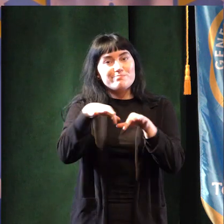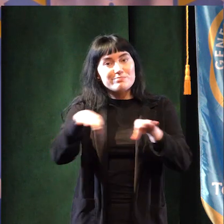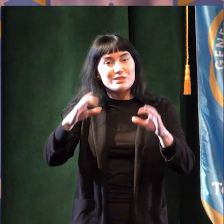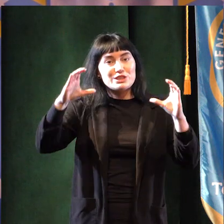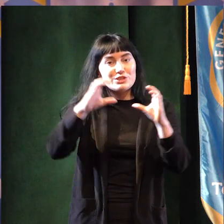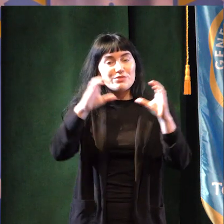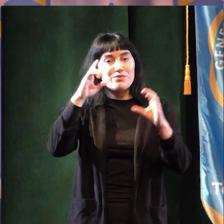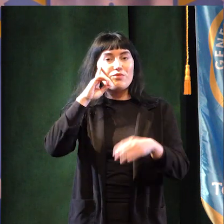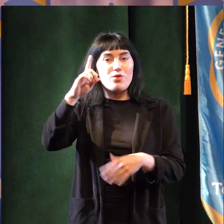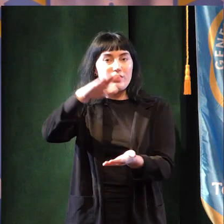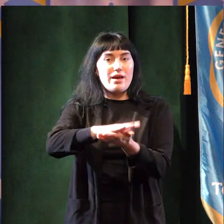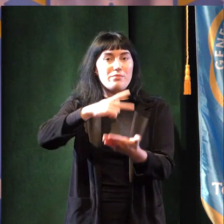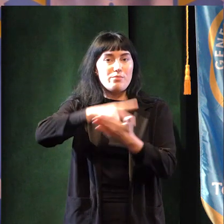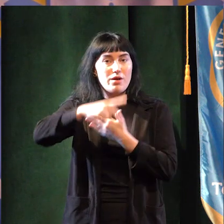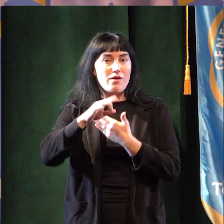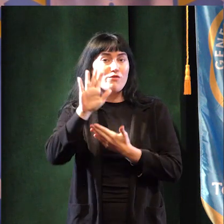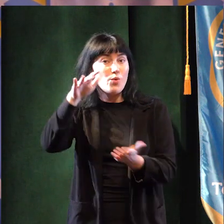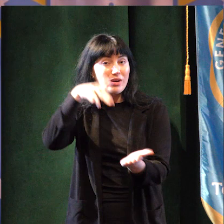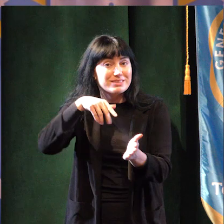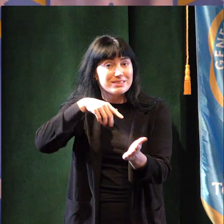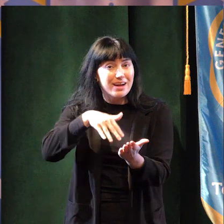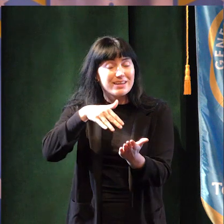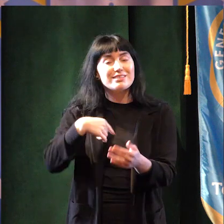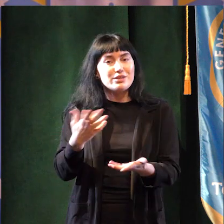and certificates for the academic program of study that you successfully